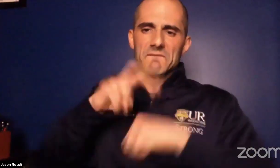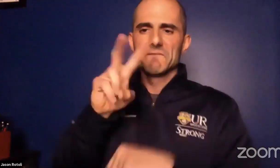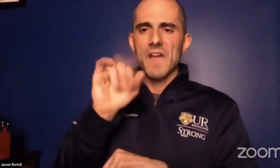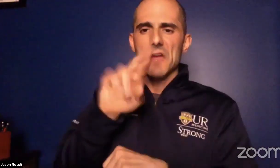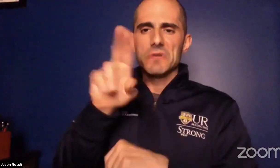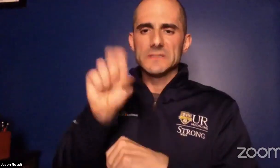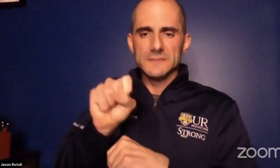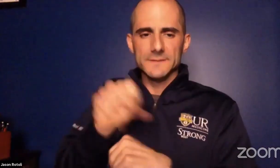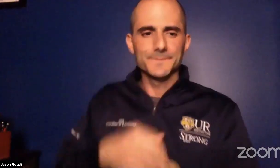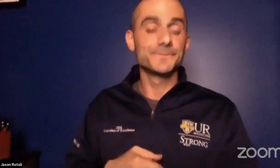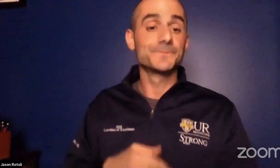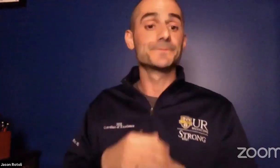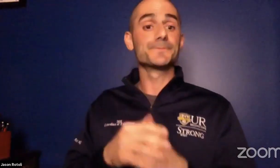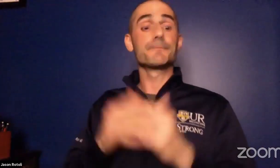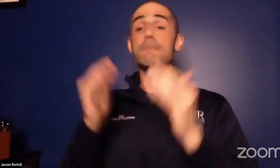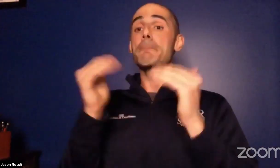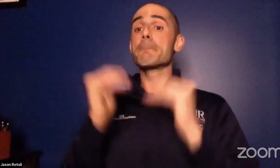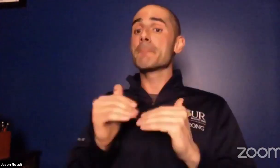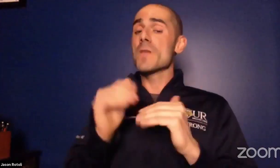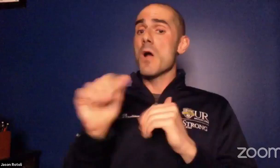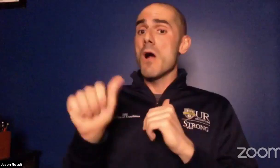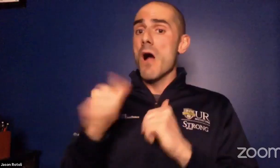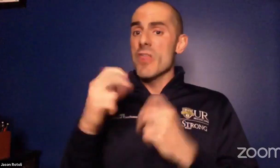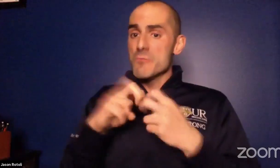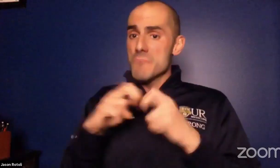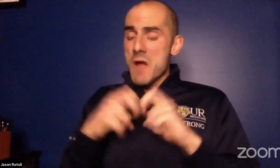Gastro interitis, a bug in your stomach.